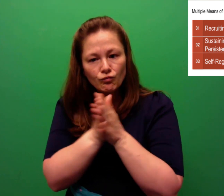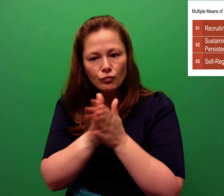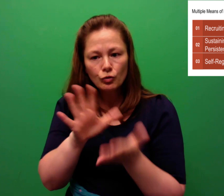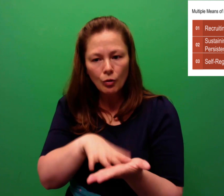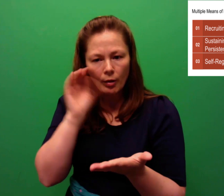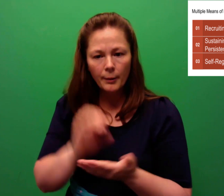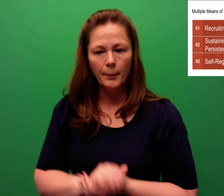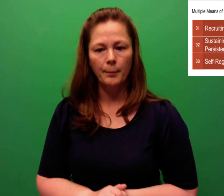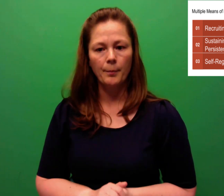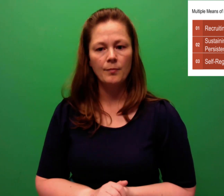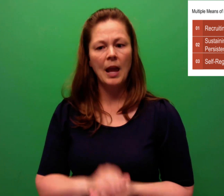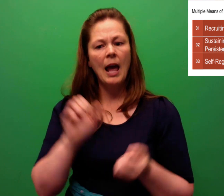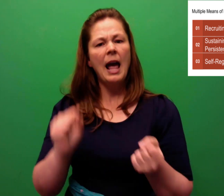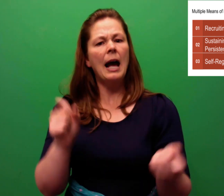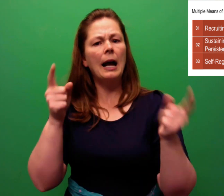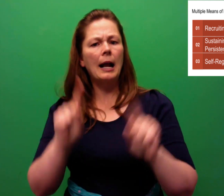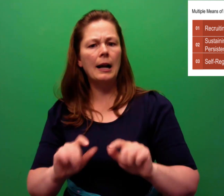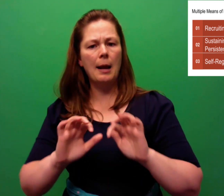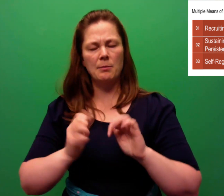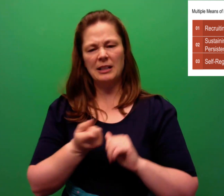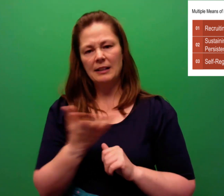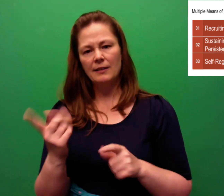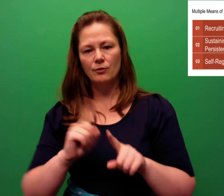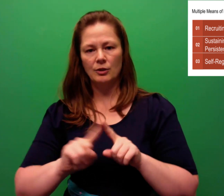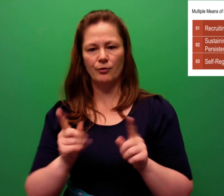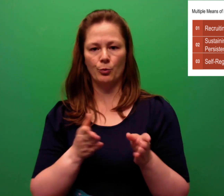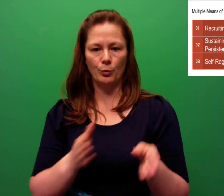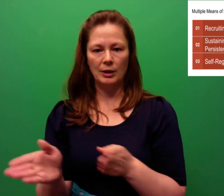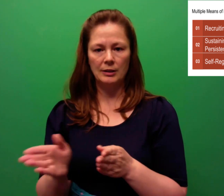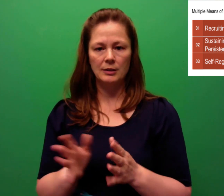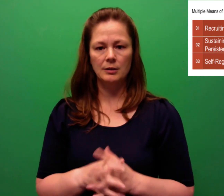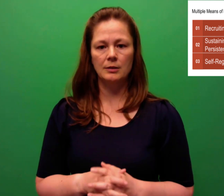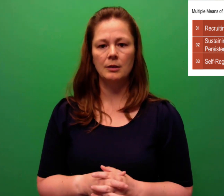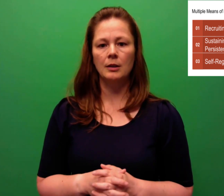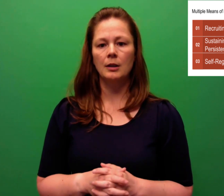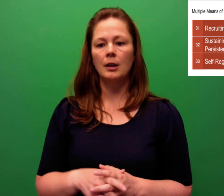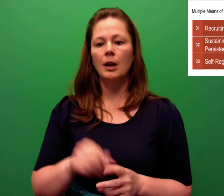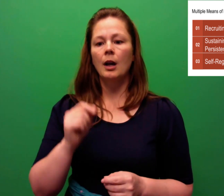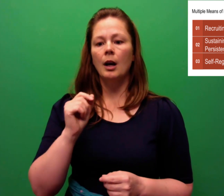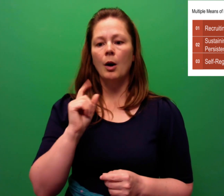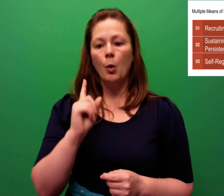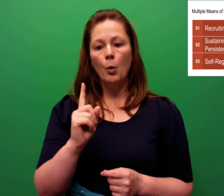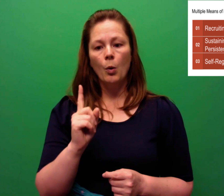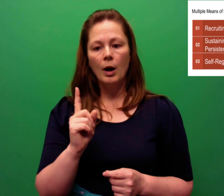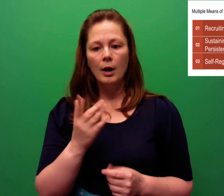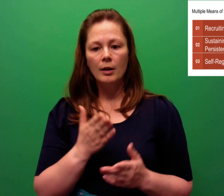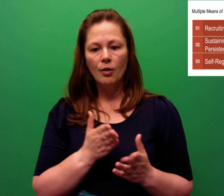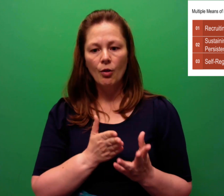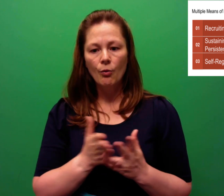in learning. This can be done through several different ways such as offering